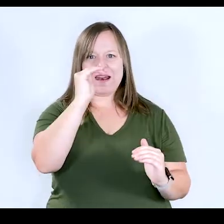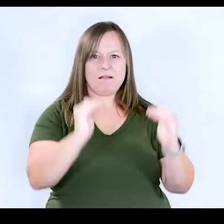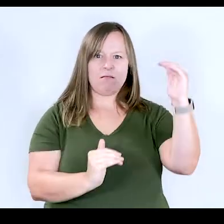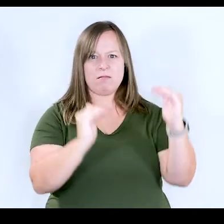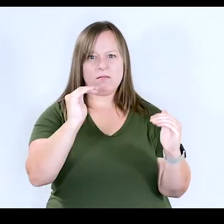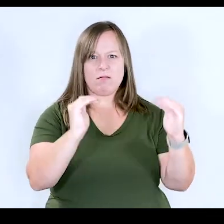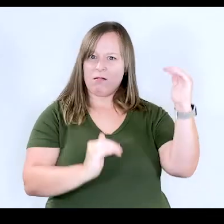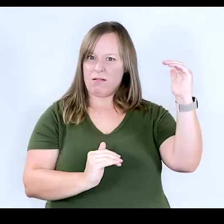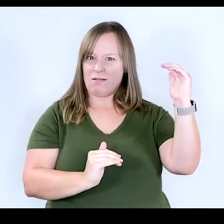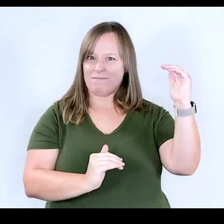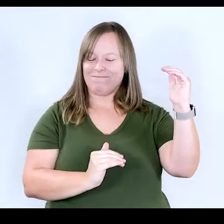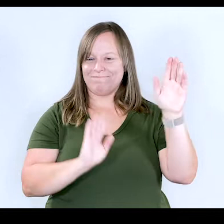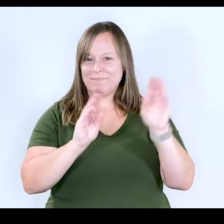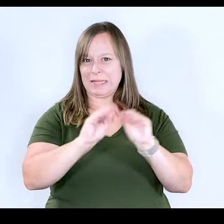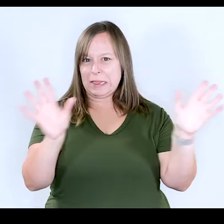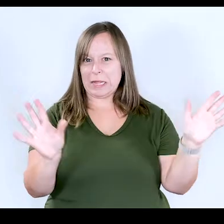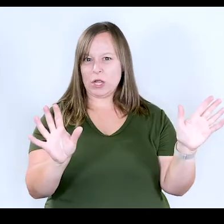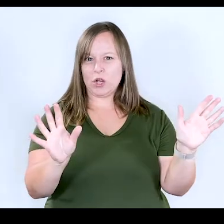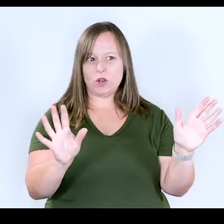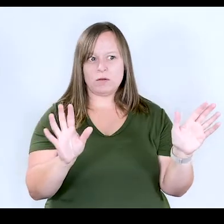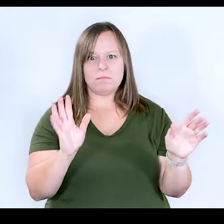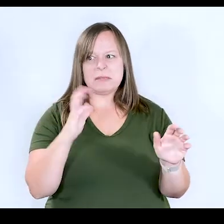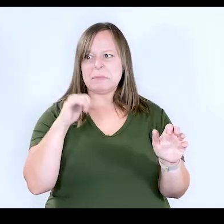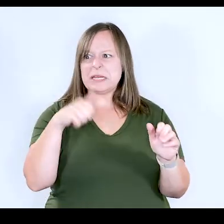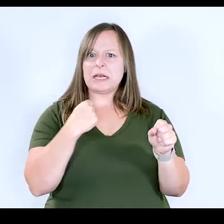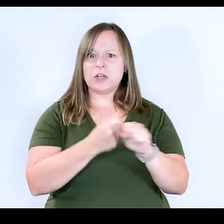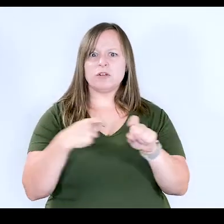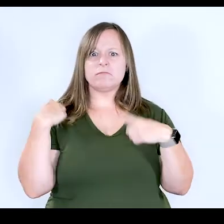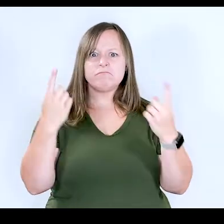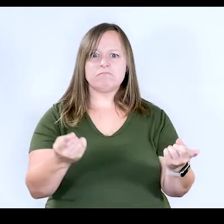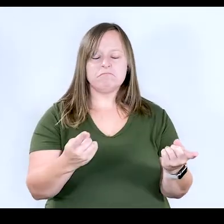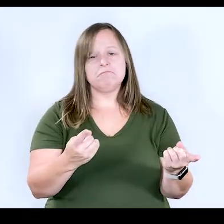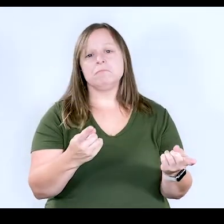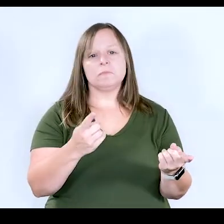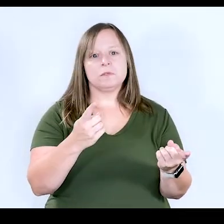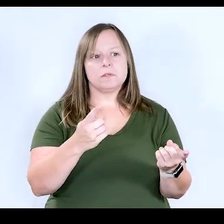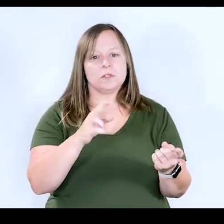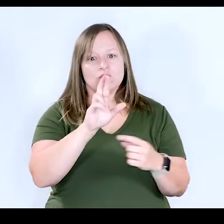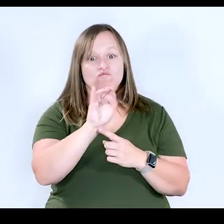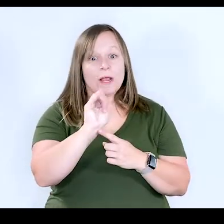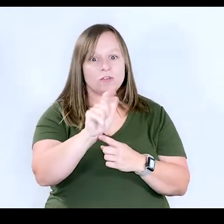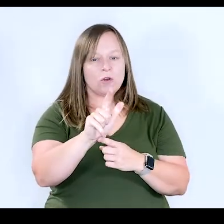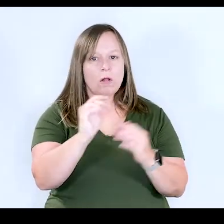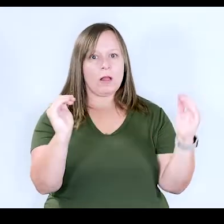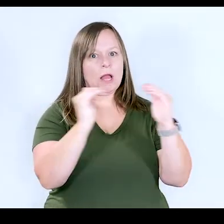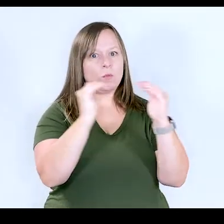For the past 10 years, the ACLU has really recognized that especially racial equity is